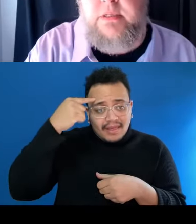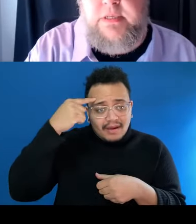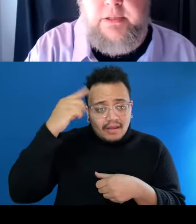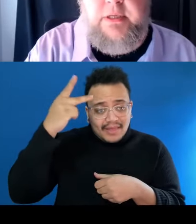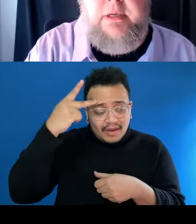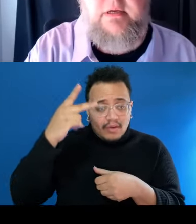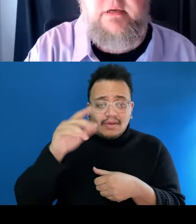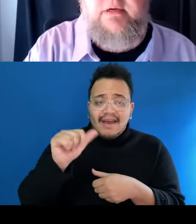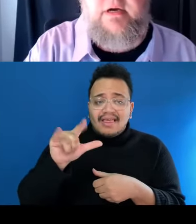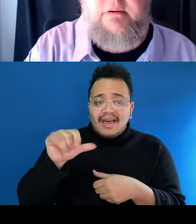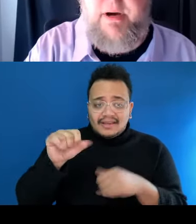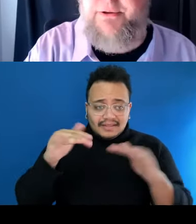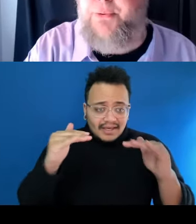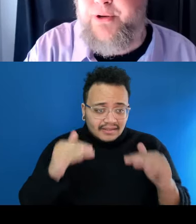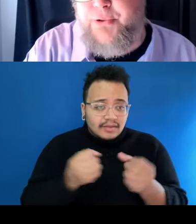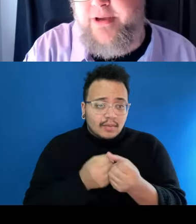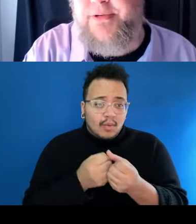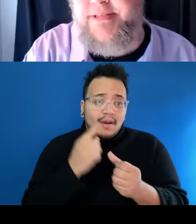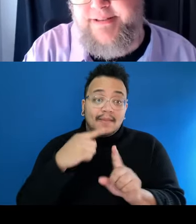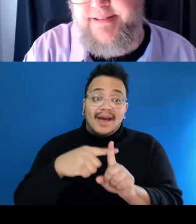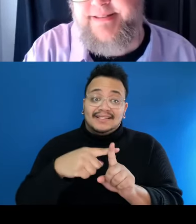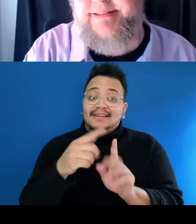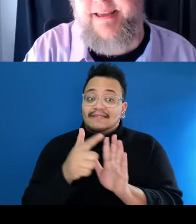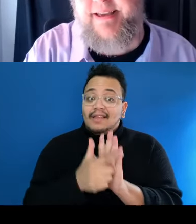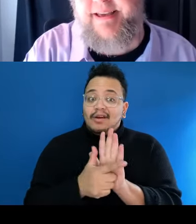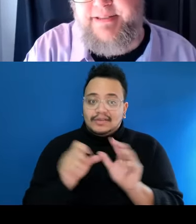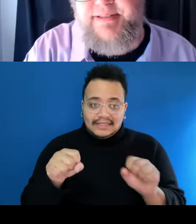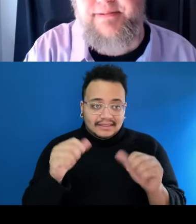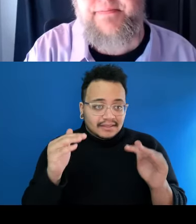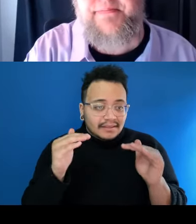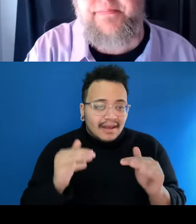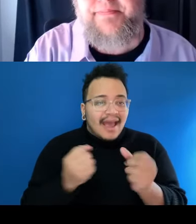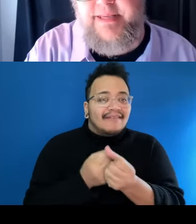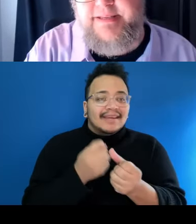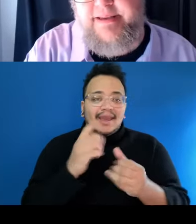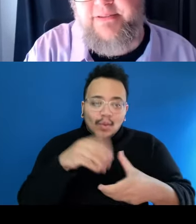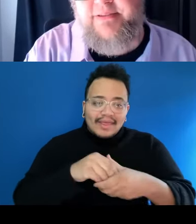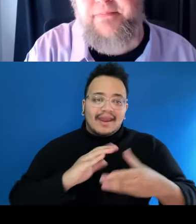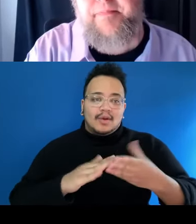Exactly. Model joy and resilience. Yes, yes, yes, yes.